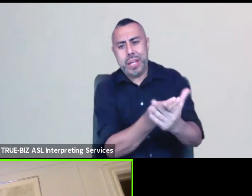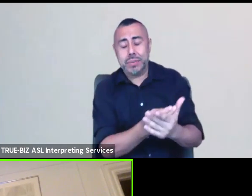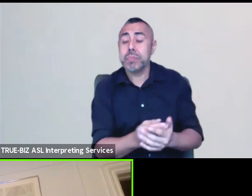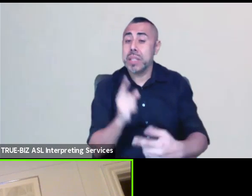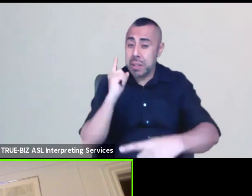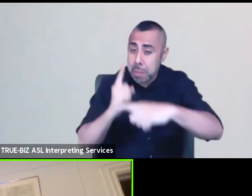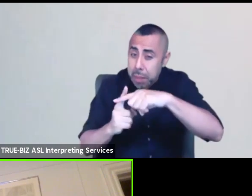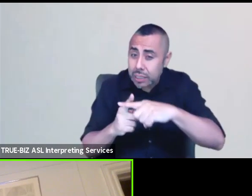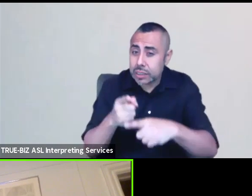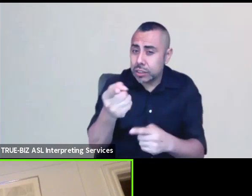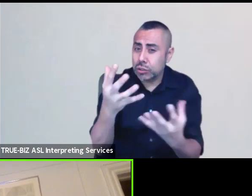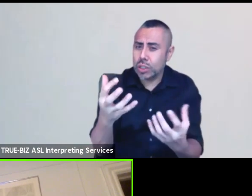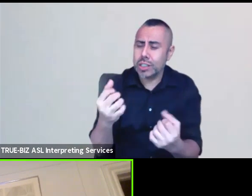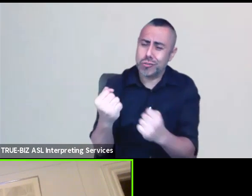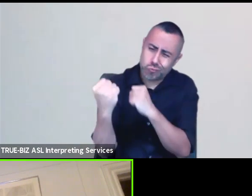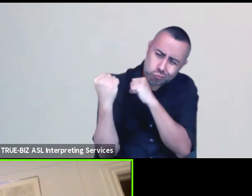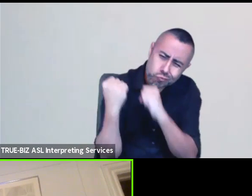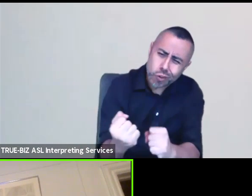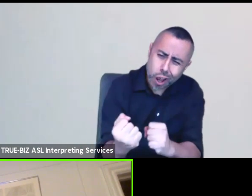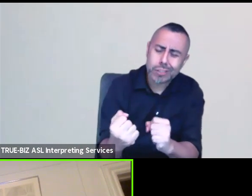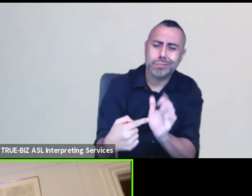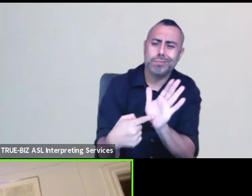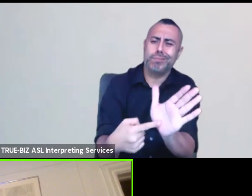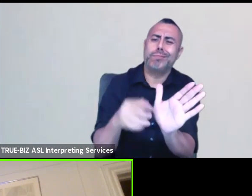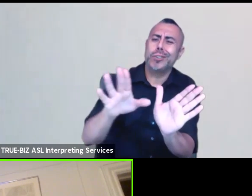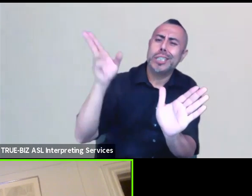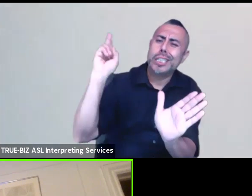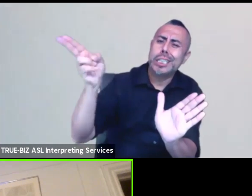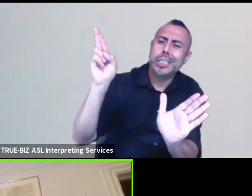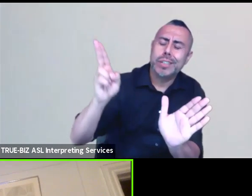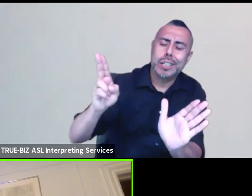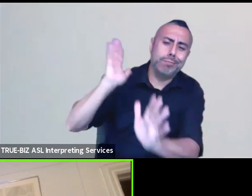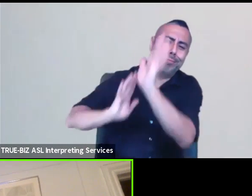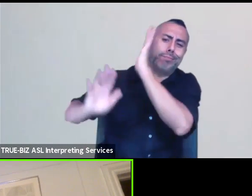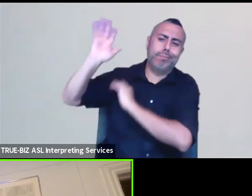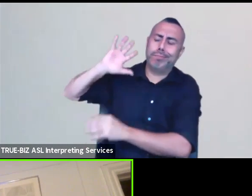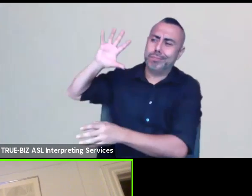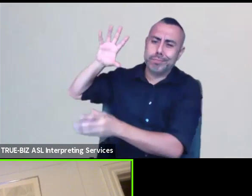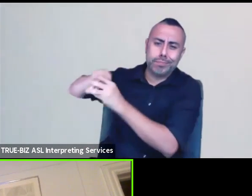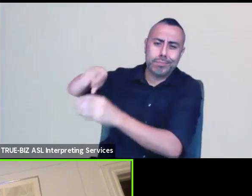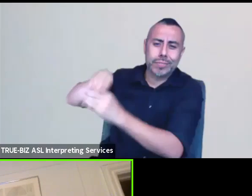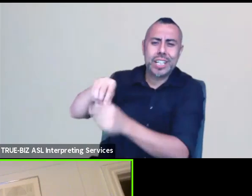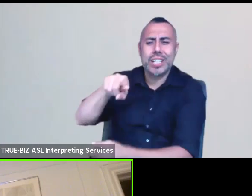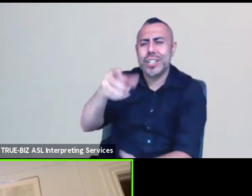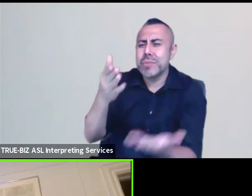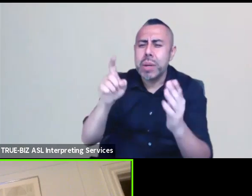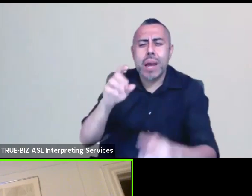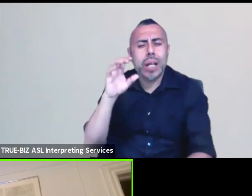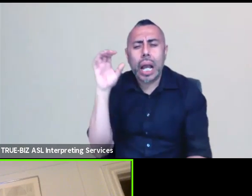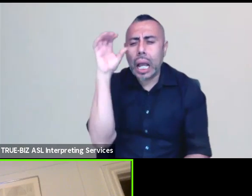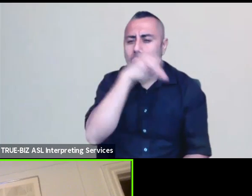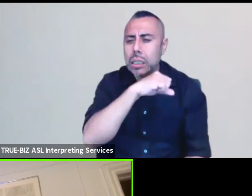of your past activities. You may have to sort of guesstimate how much you would have brought in on certain things,